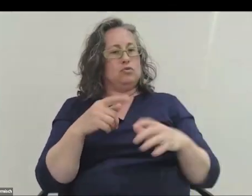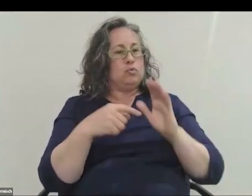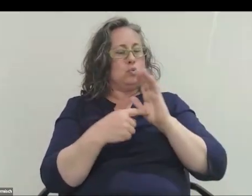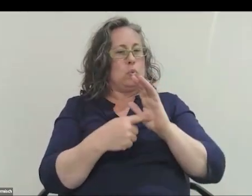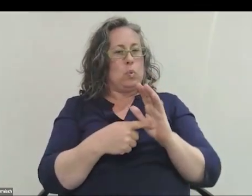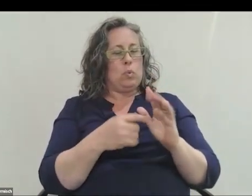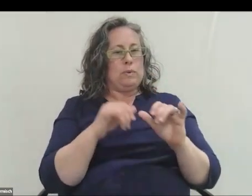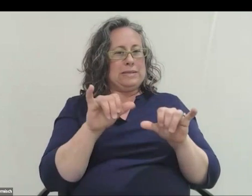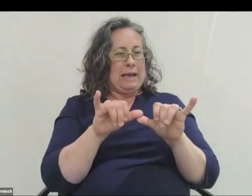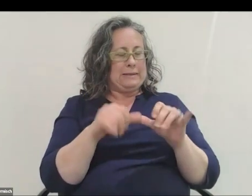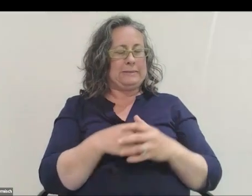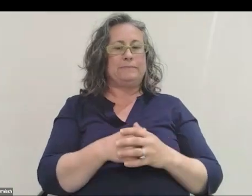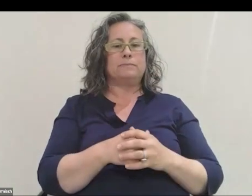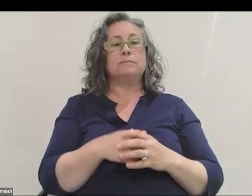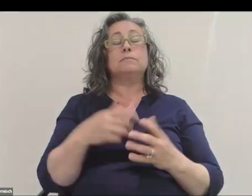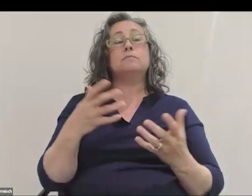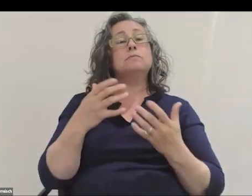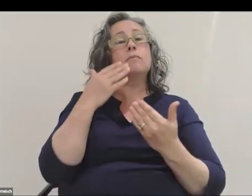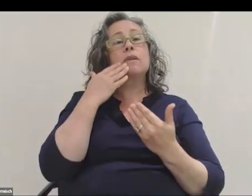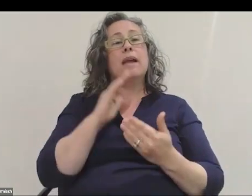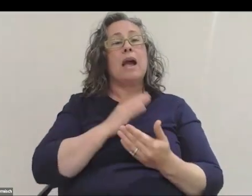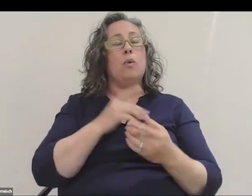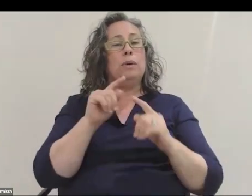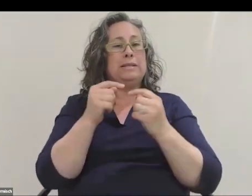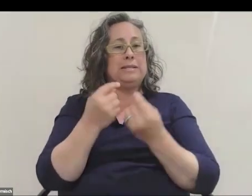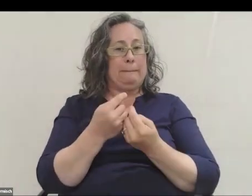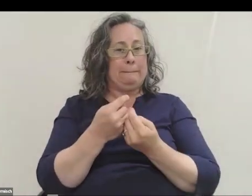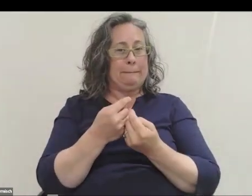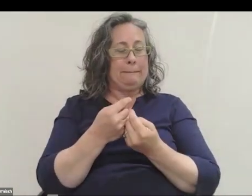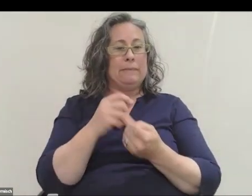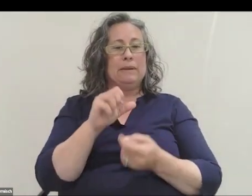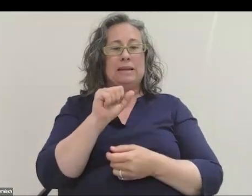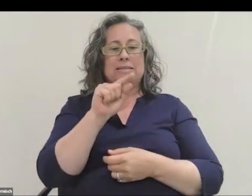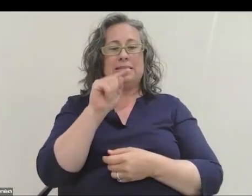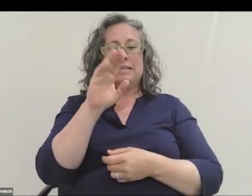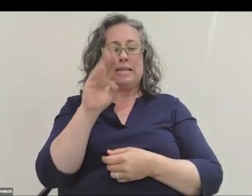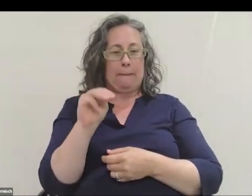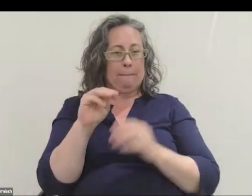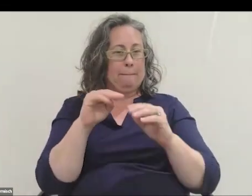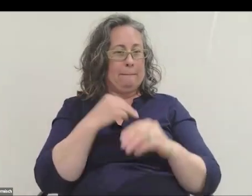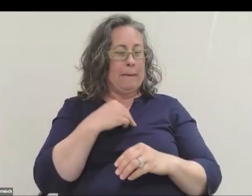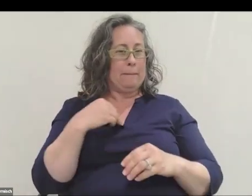in realism. I would like to thank our team, our team members,